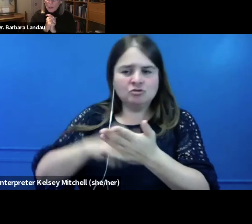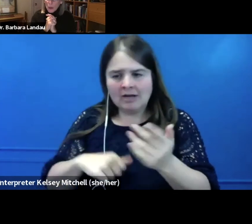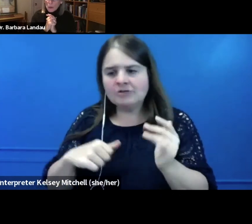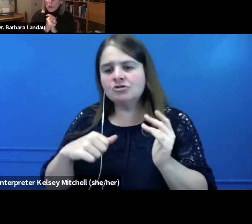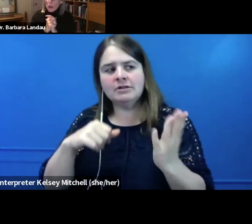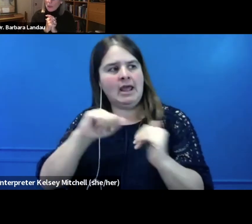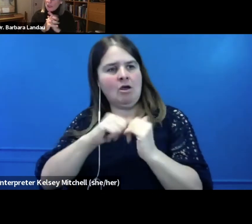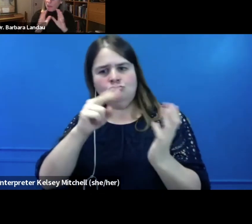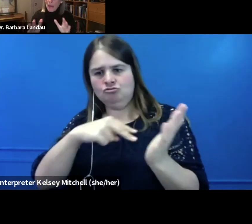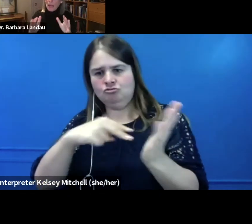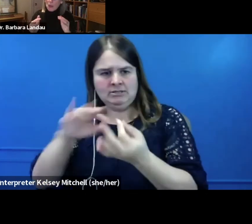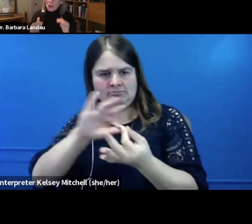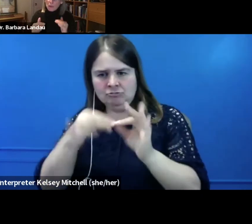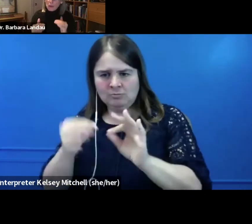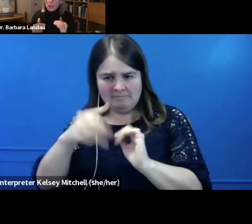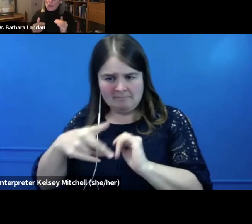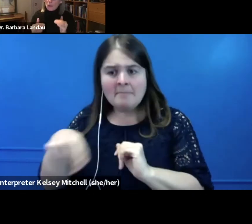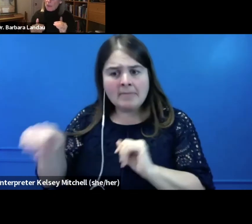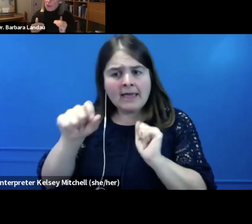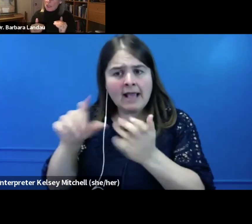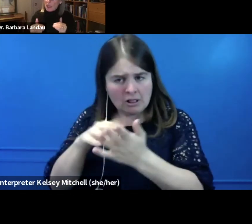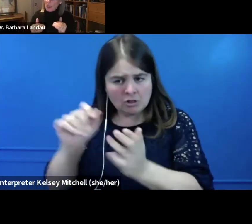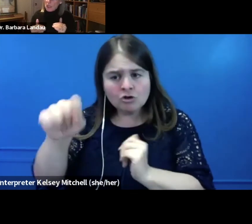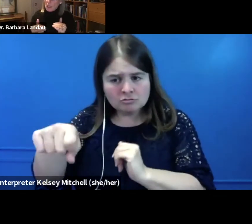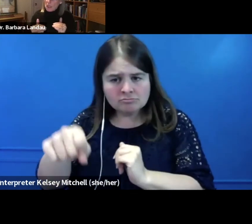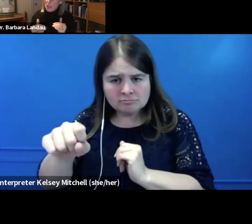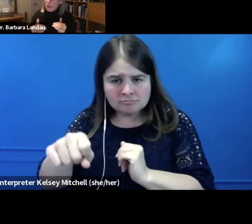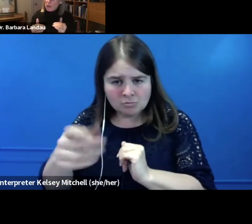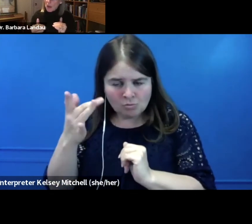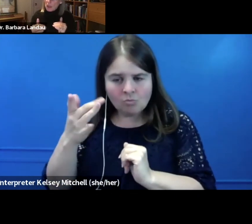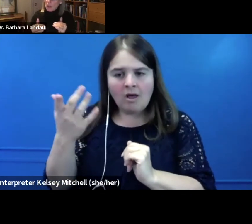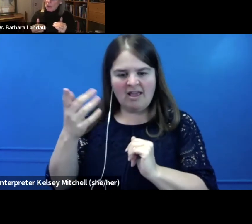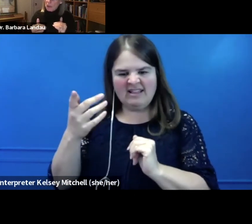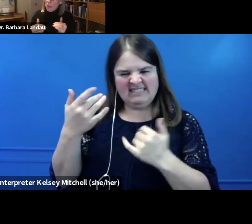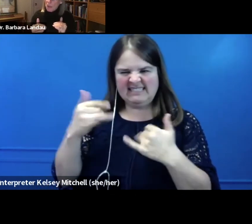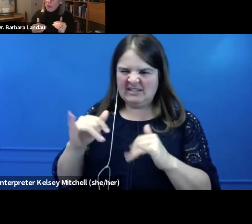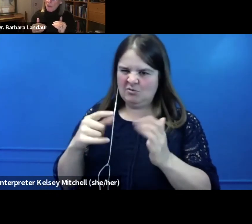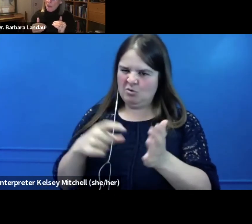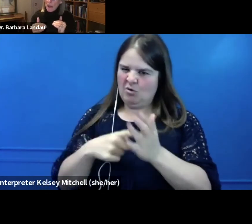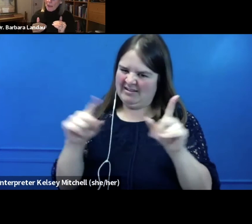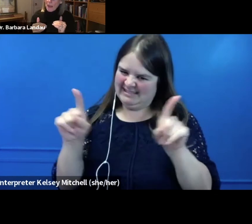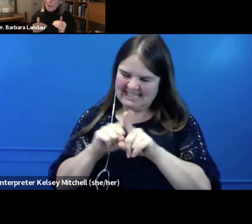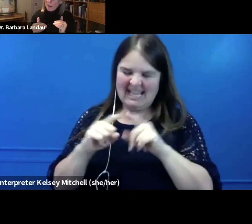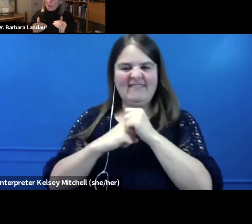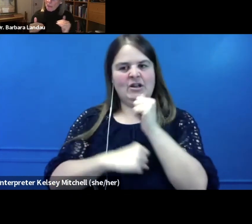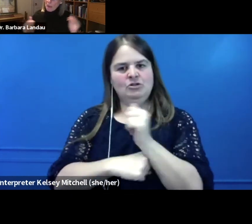those depend on the foundational representations that we've talked about